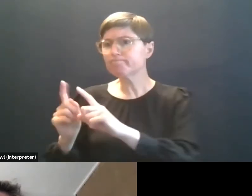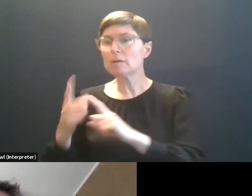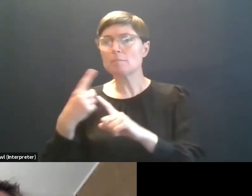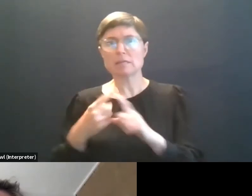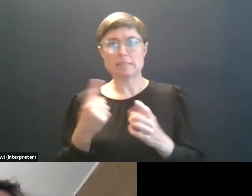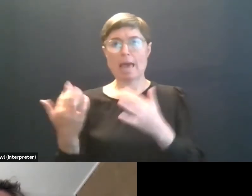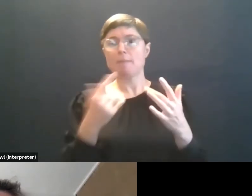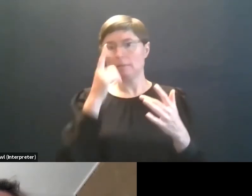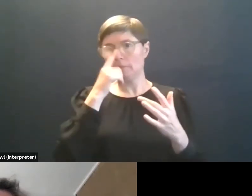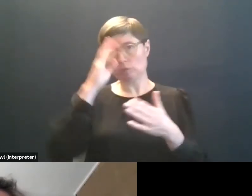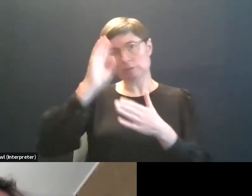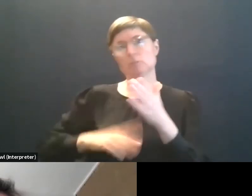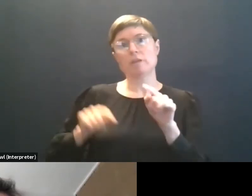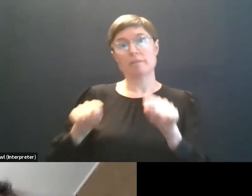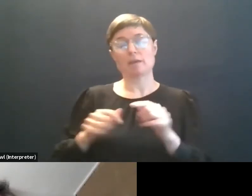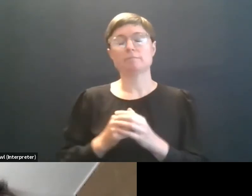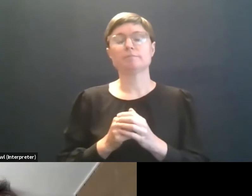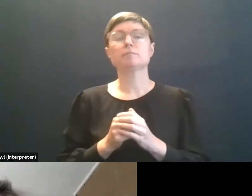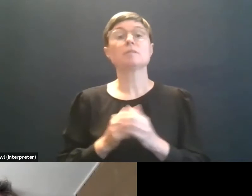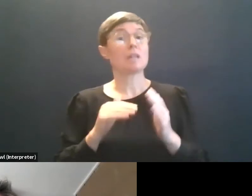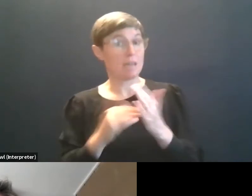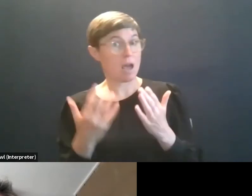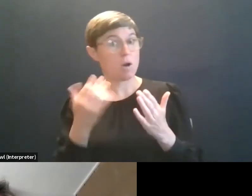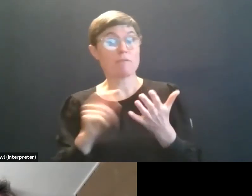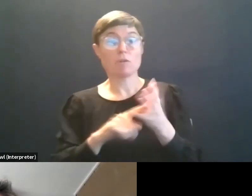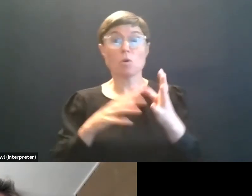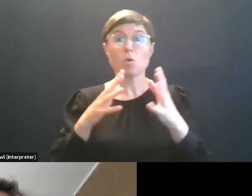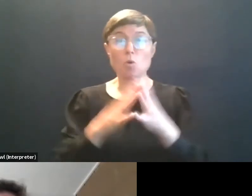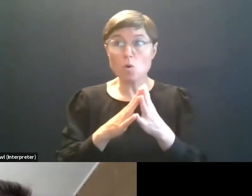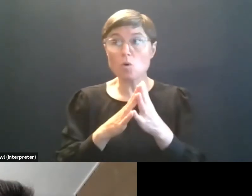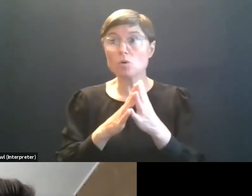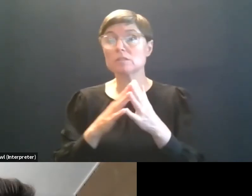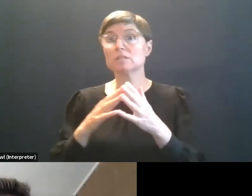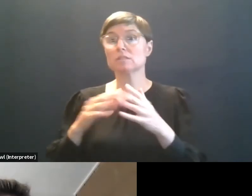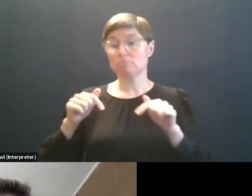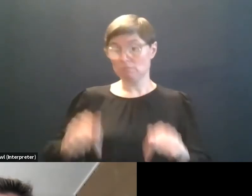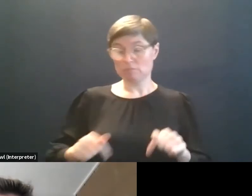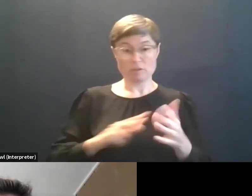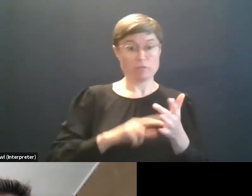be. We also have laws in this state and nationally that protect against discrimination on the